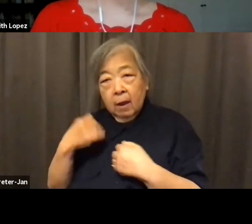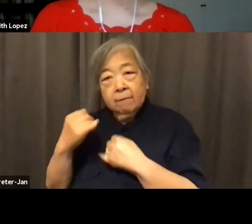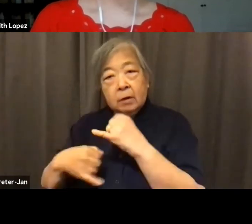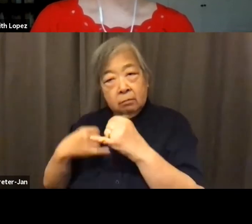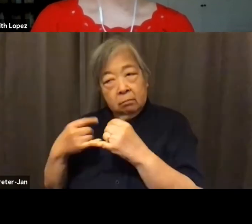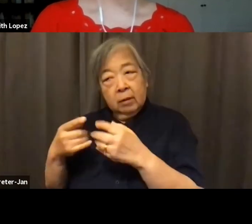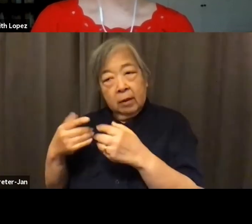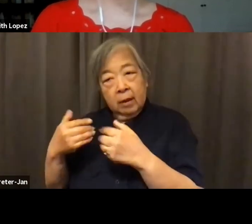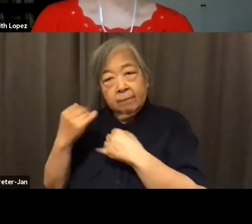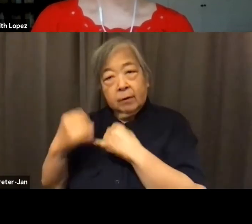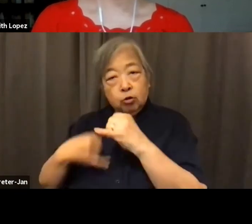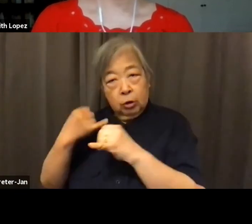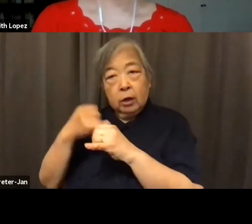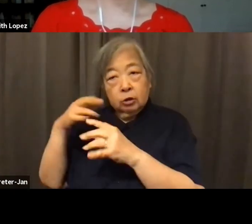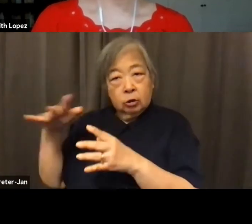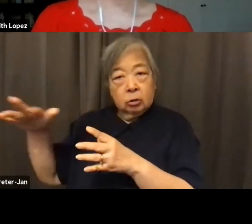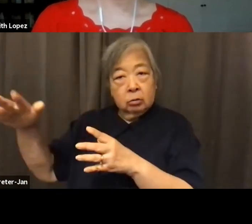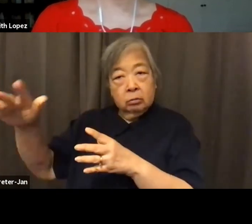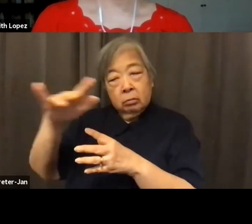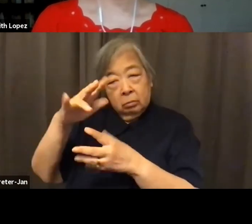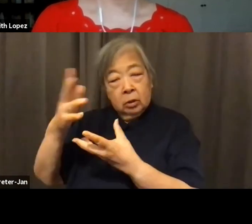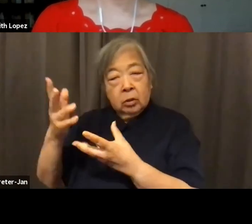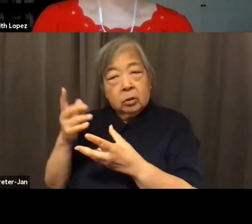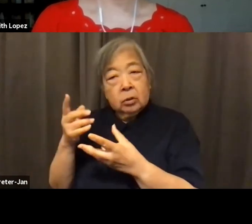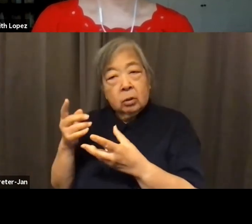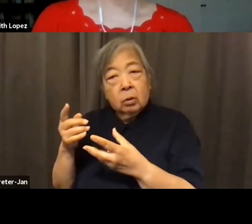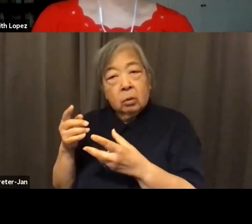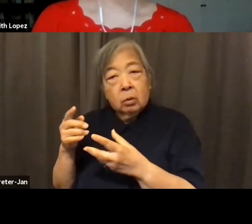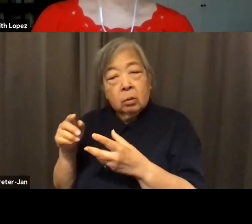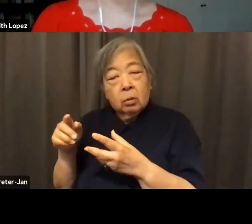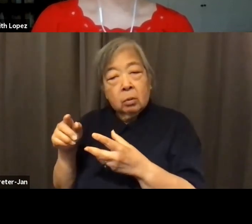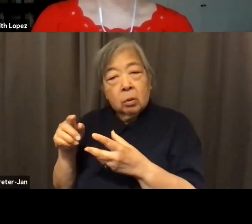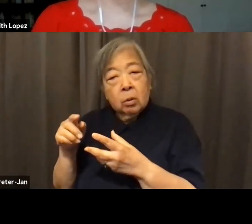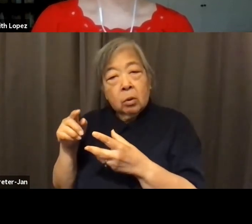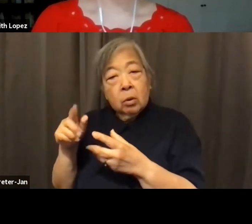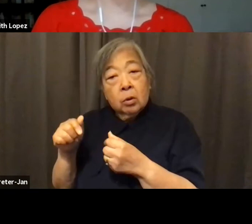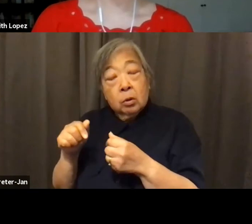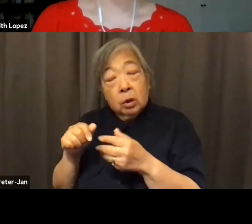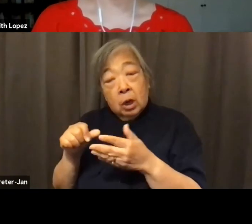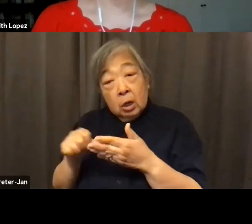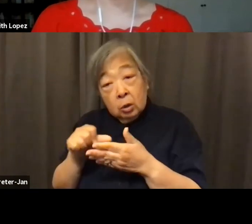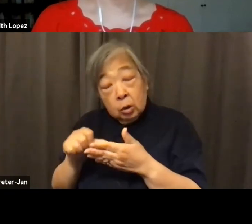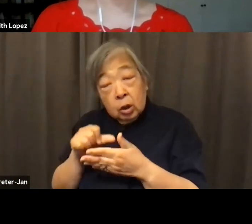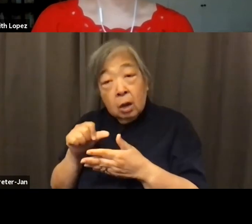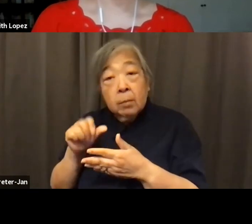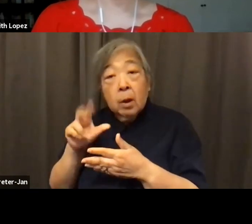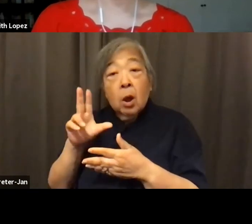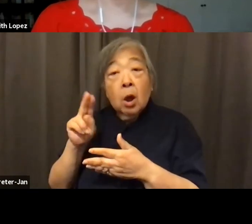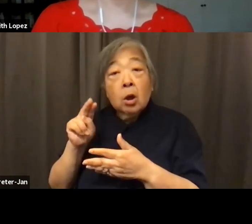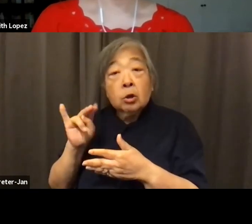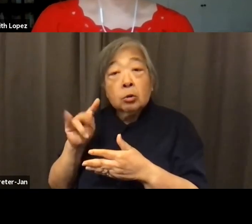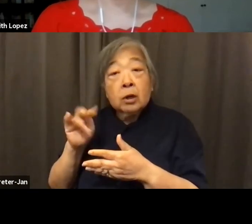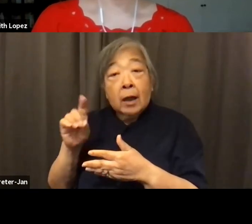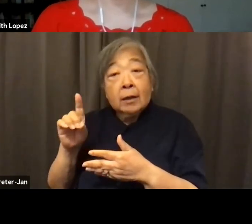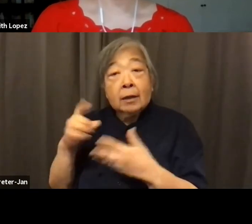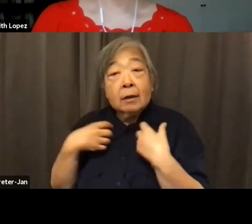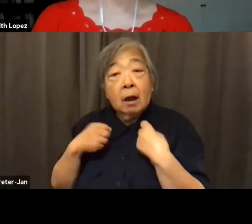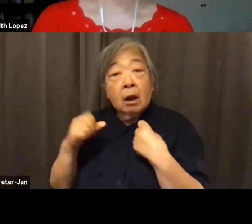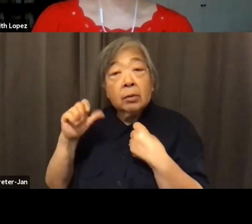so you can look on UnitedHealthcare.com or Optum.com.